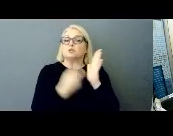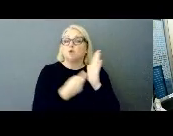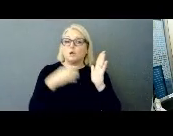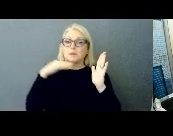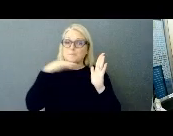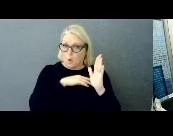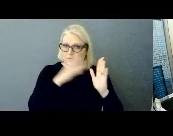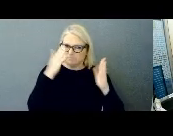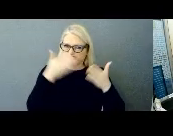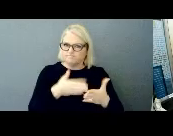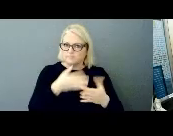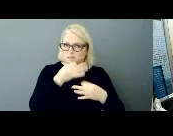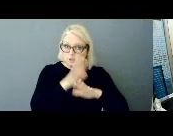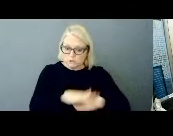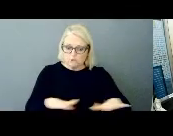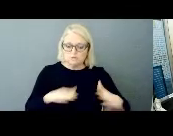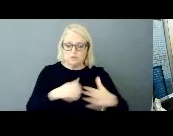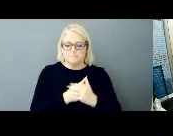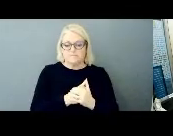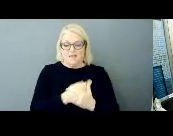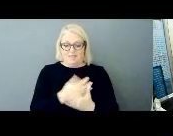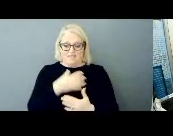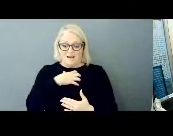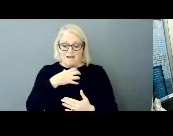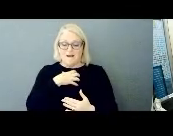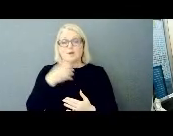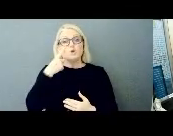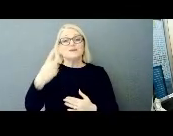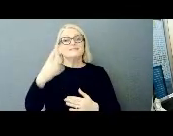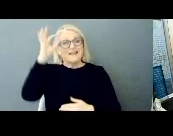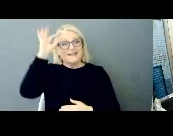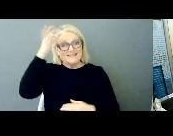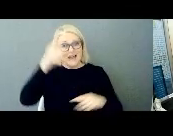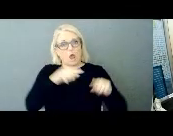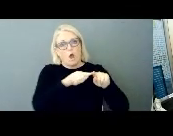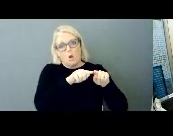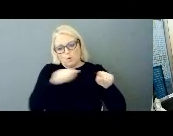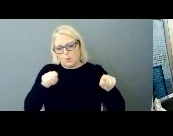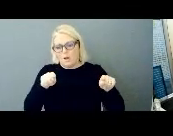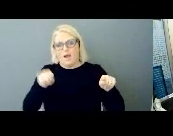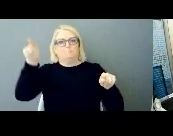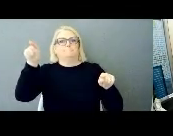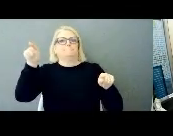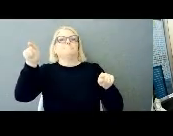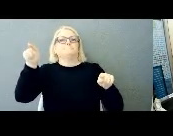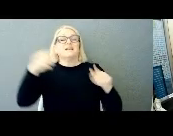There's the orange line there. A lot of blowing down, isn't there? You can see the ADC results actually improved.